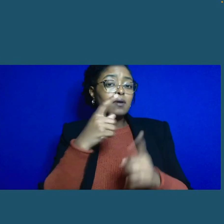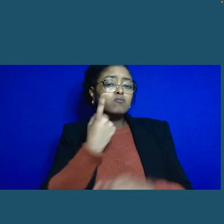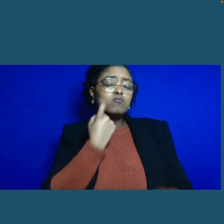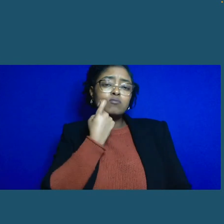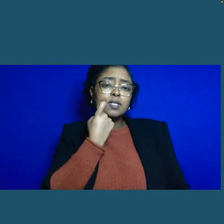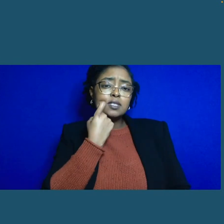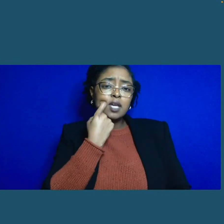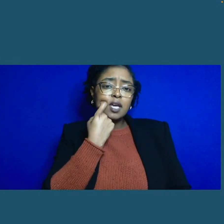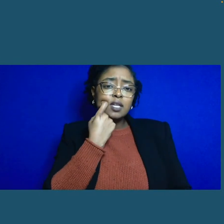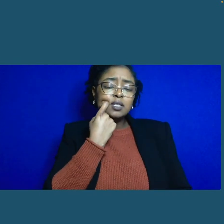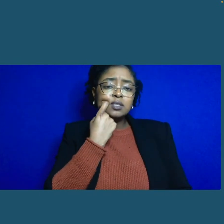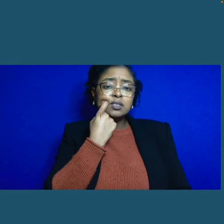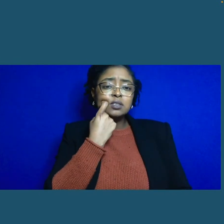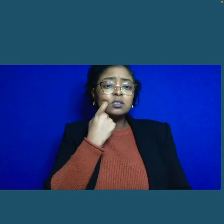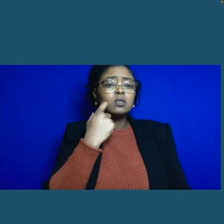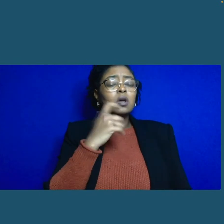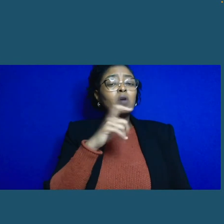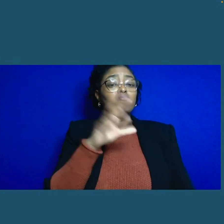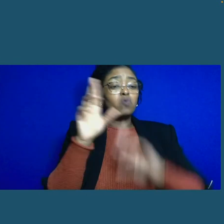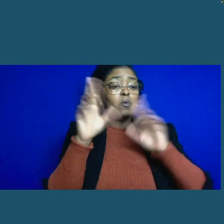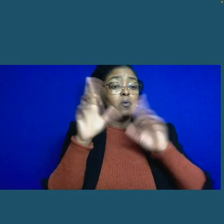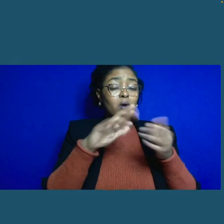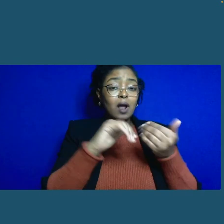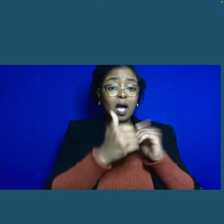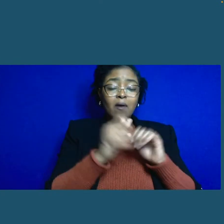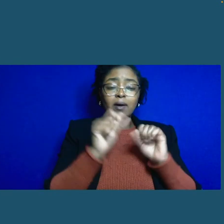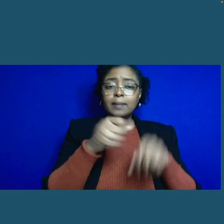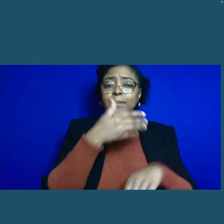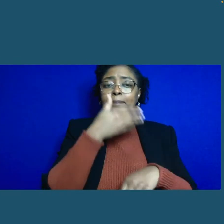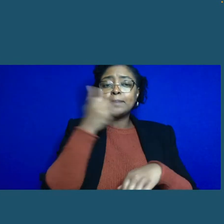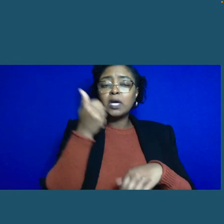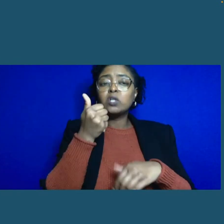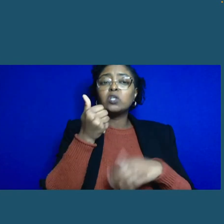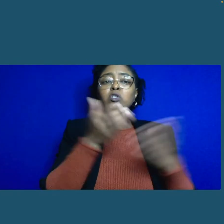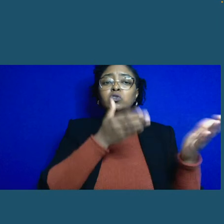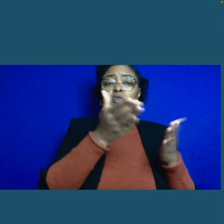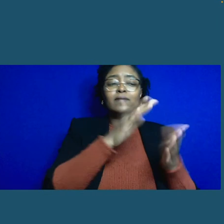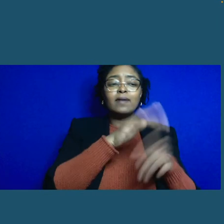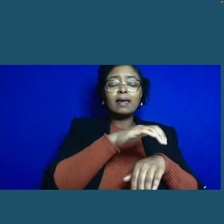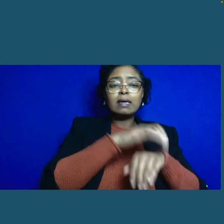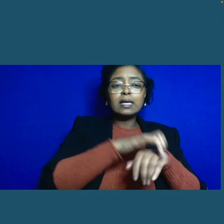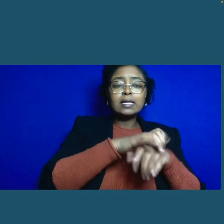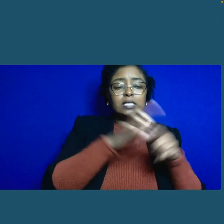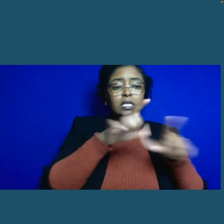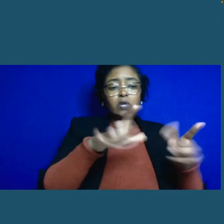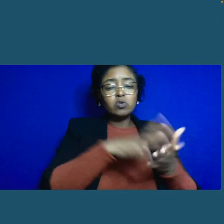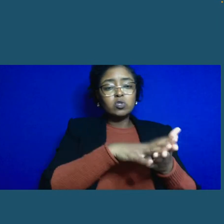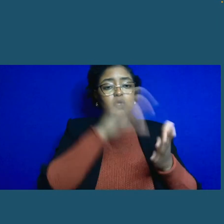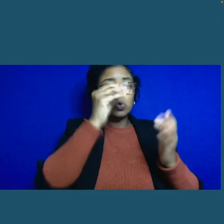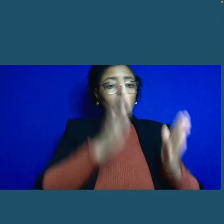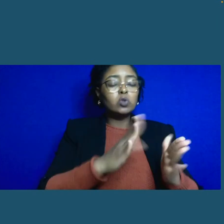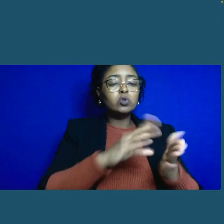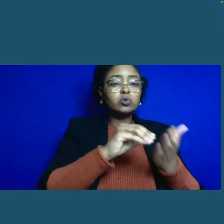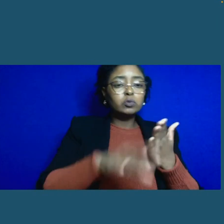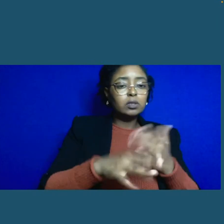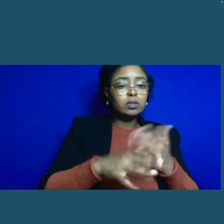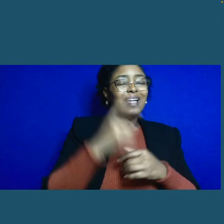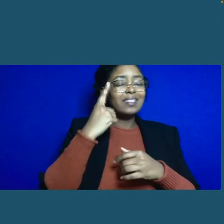the specific things that we've learned from our recent, uh Kyle report around how we can better